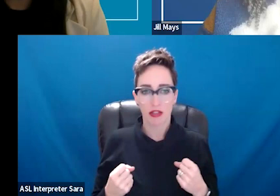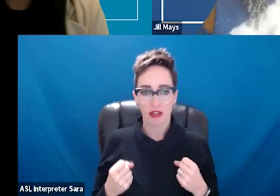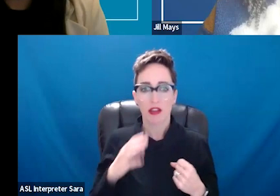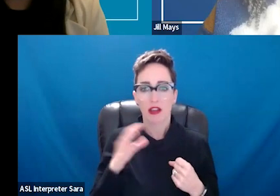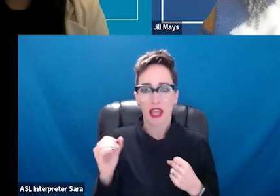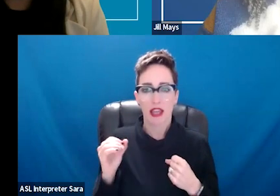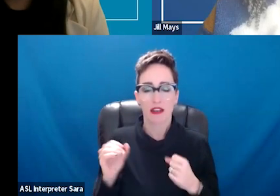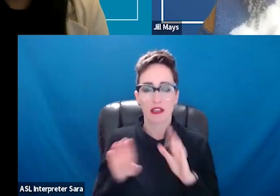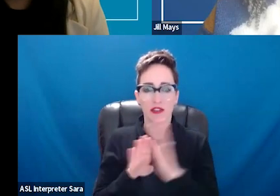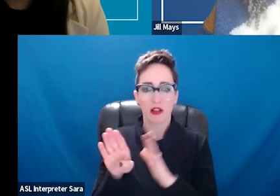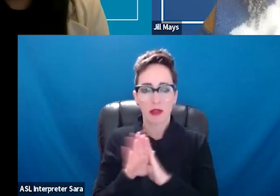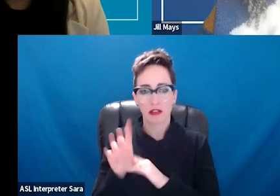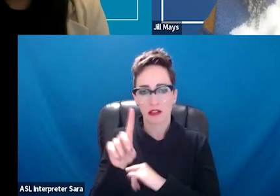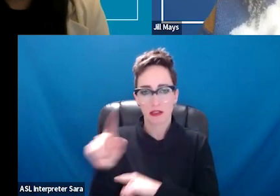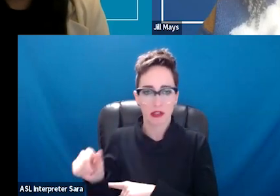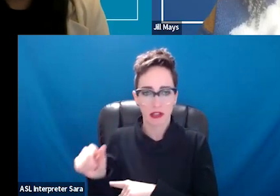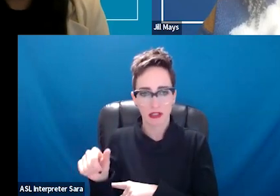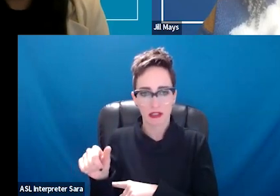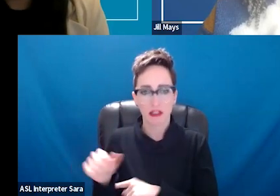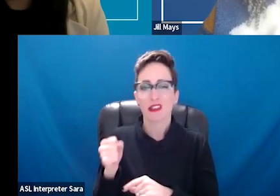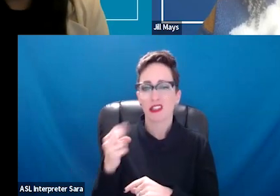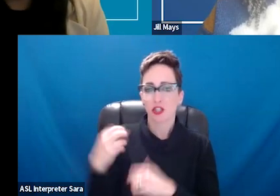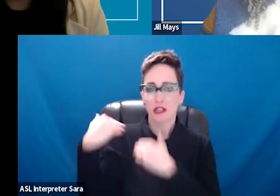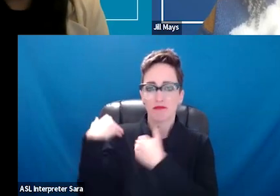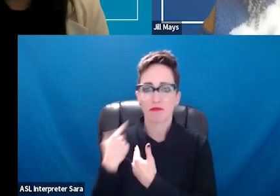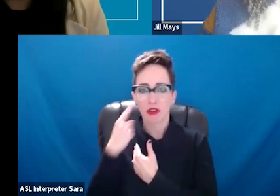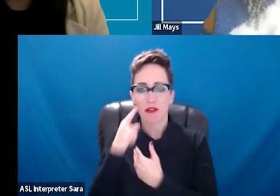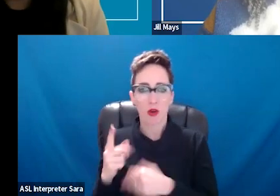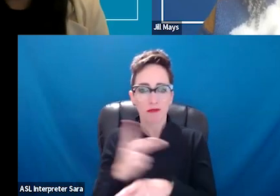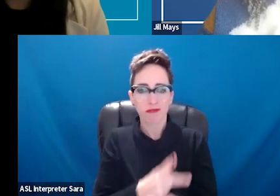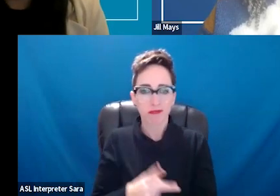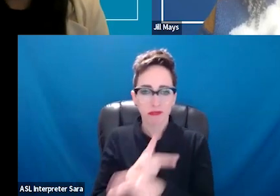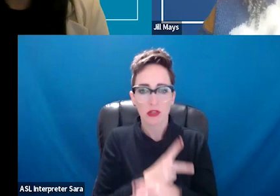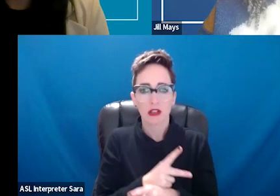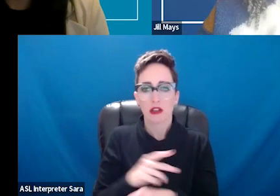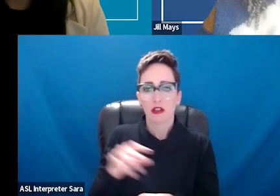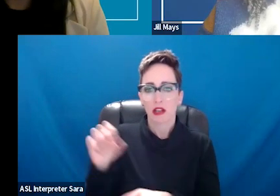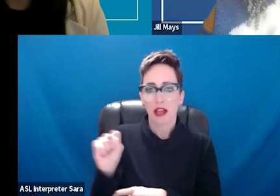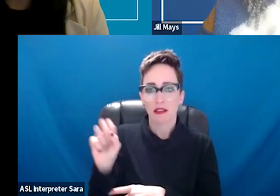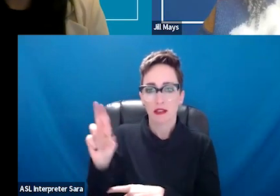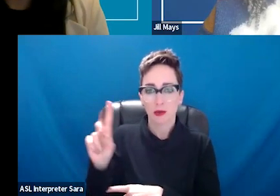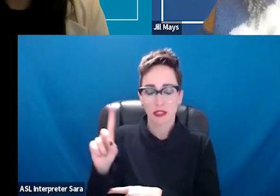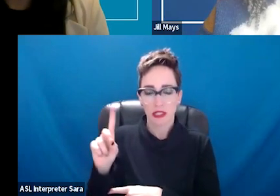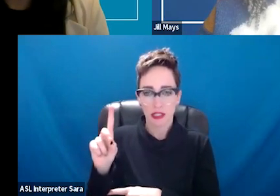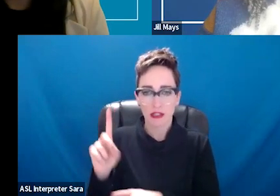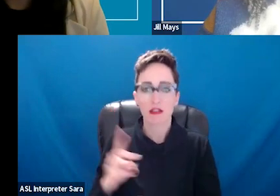use prevention, suicide prevention, mental health promotion and behavioral health equity strategies,